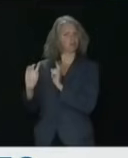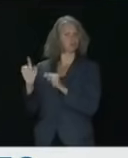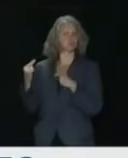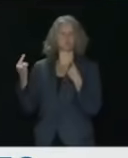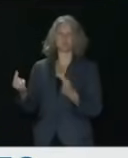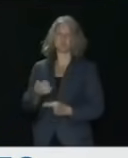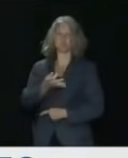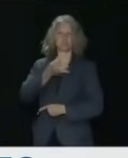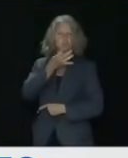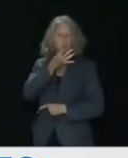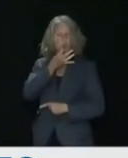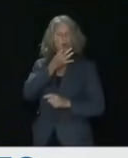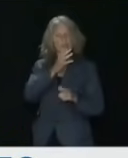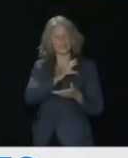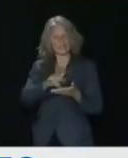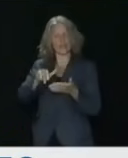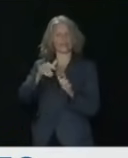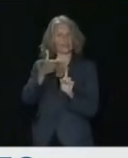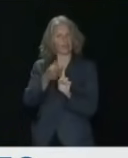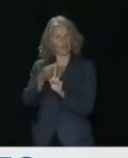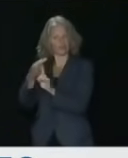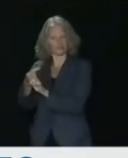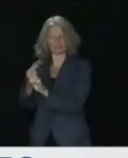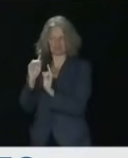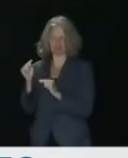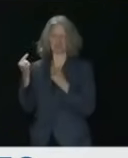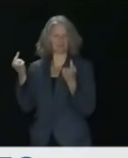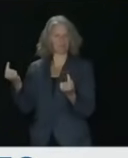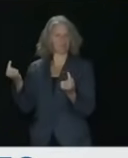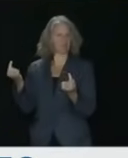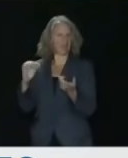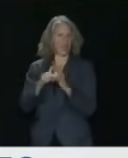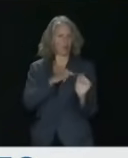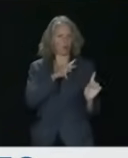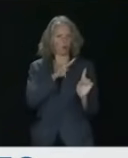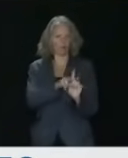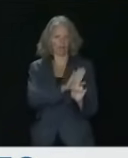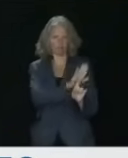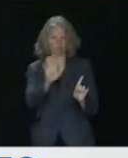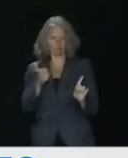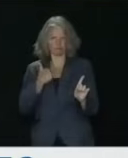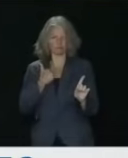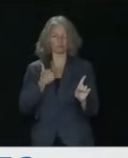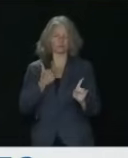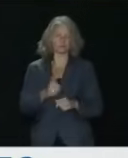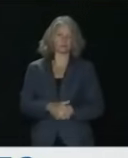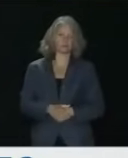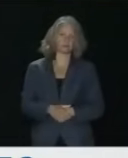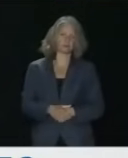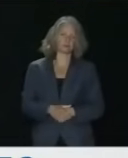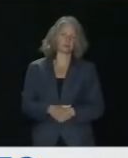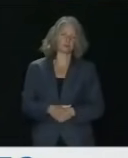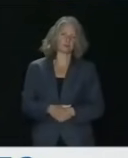MERGING EVIDENCE OVER TOP OF THE STRONG FOUNDATION FROM MANY